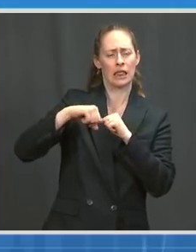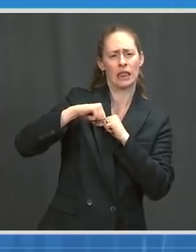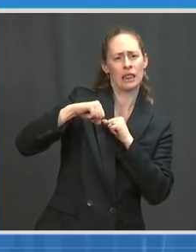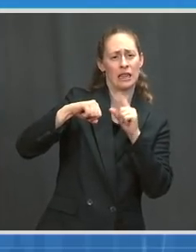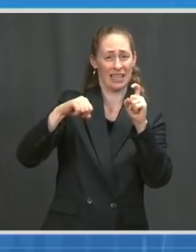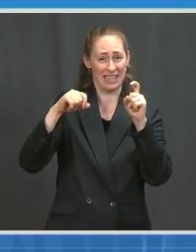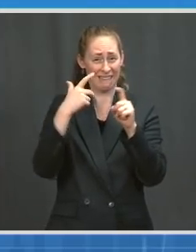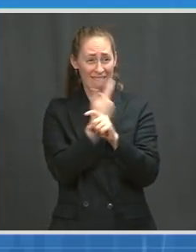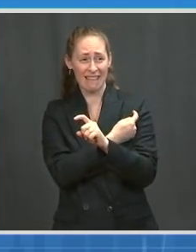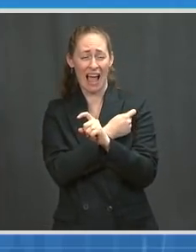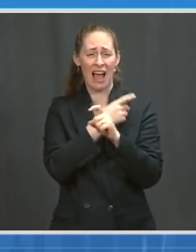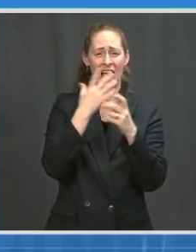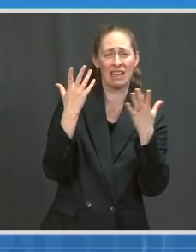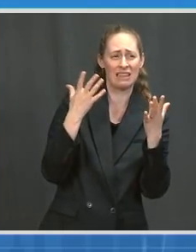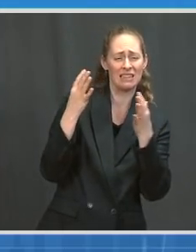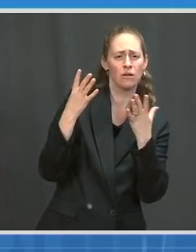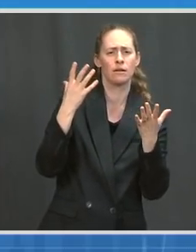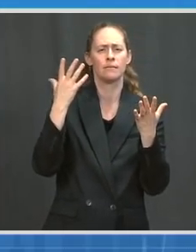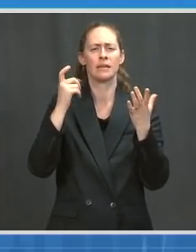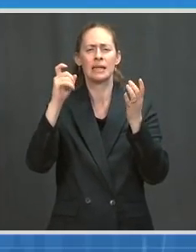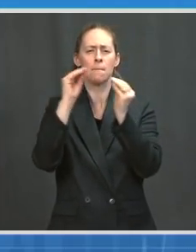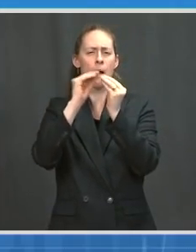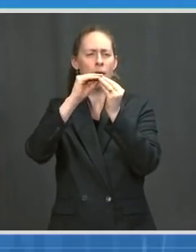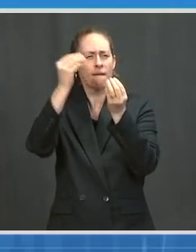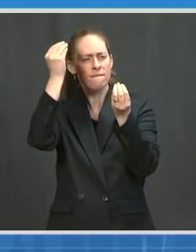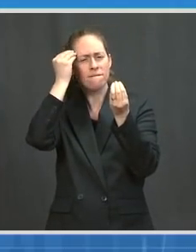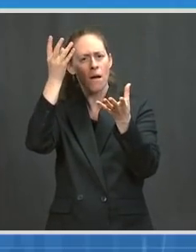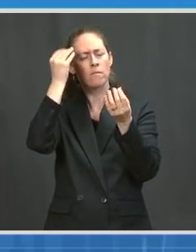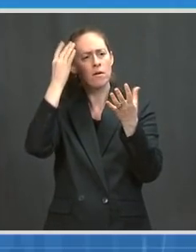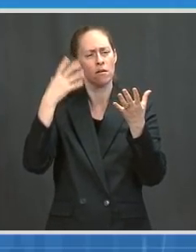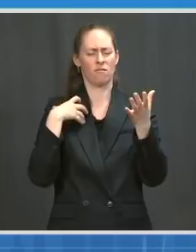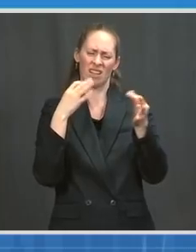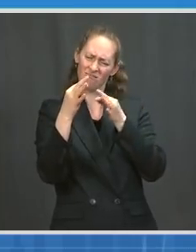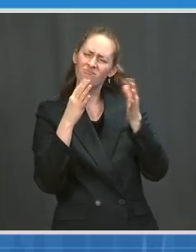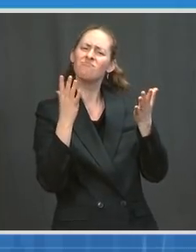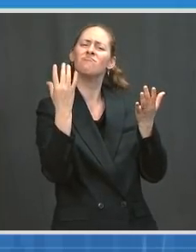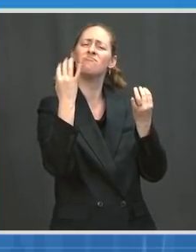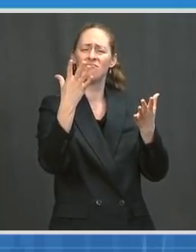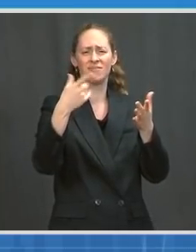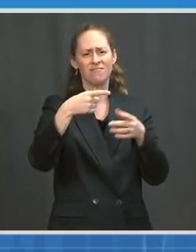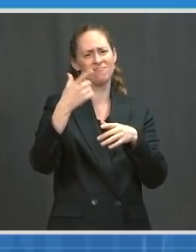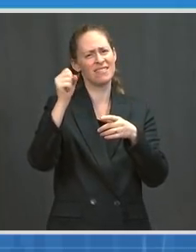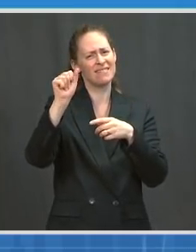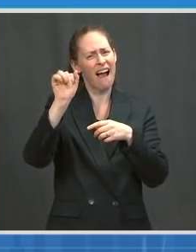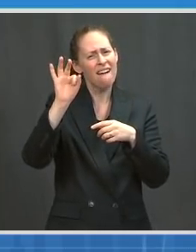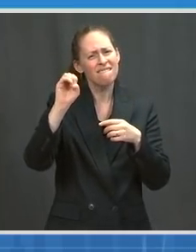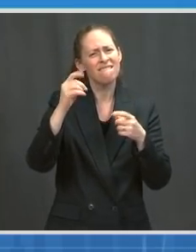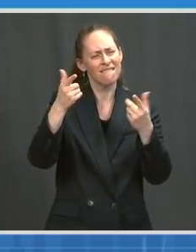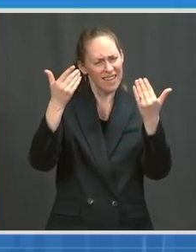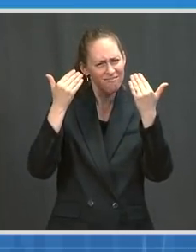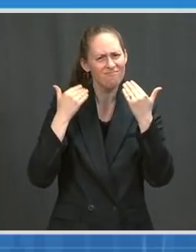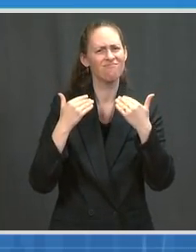As the President said yesterday, many people will need to get involved and take some responsibility to meet this goal.